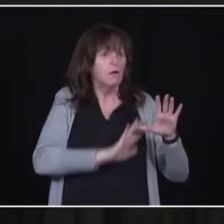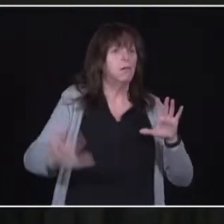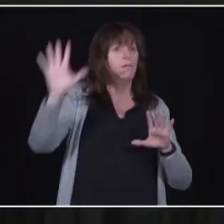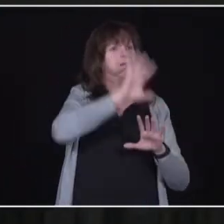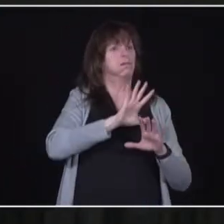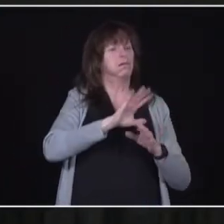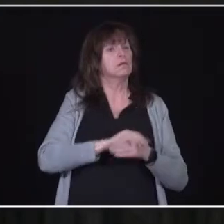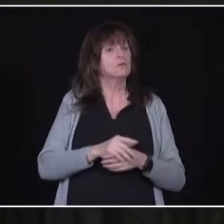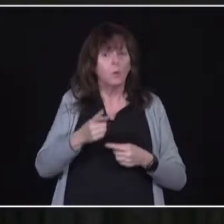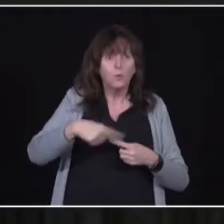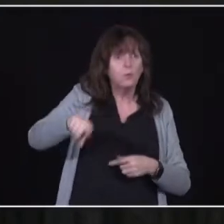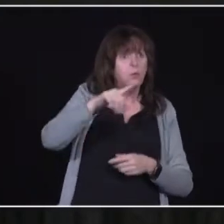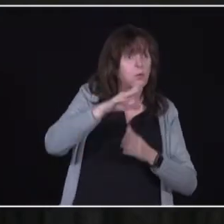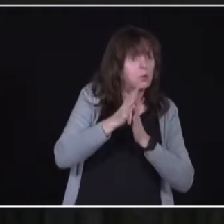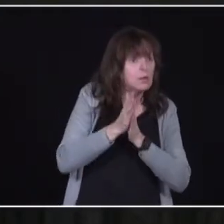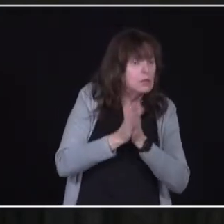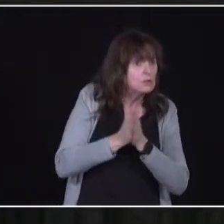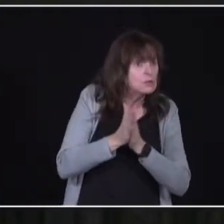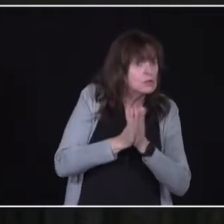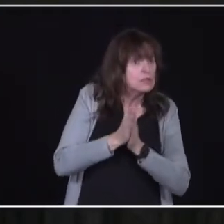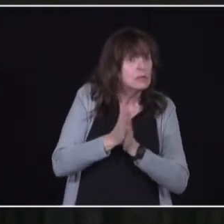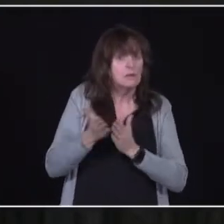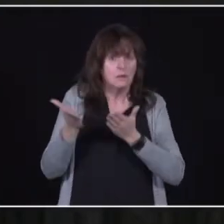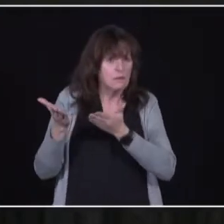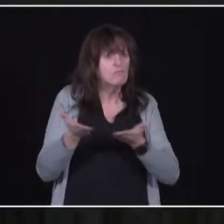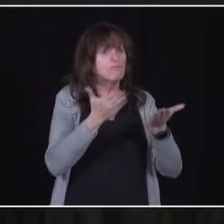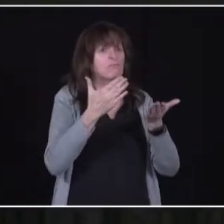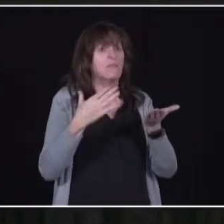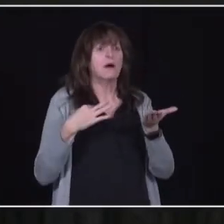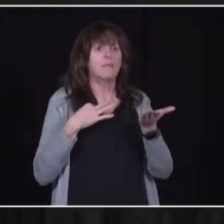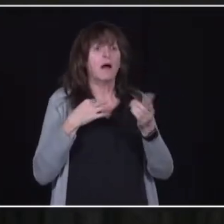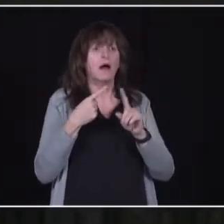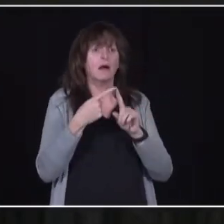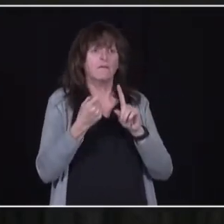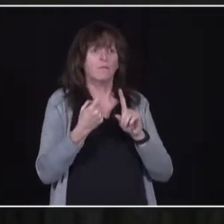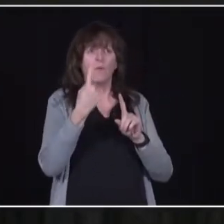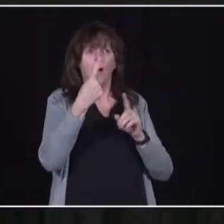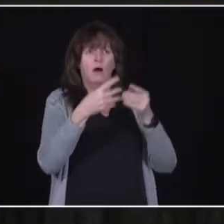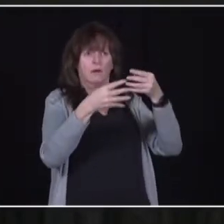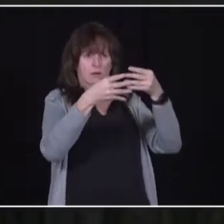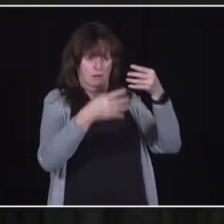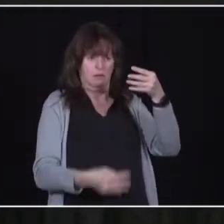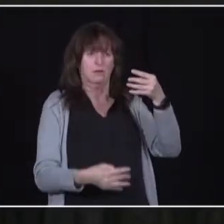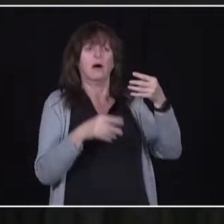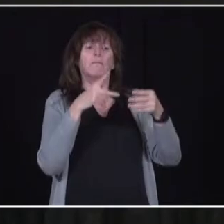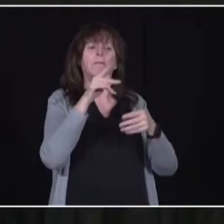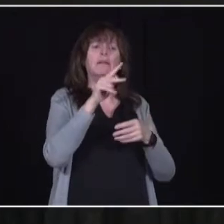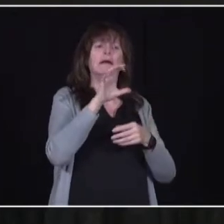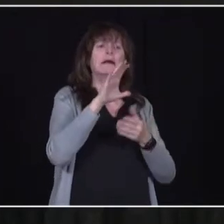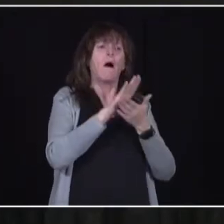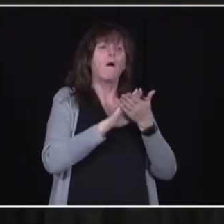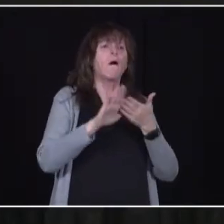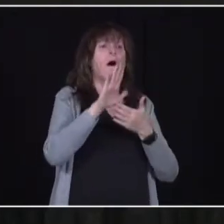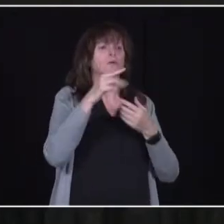interested in our province to apply for this training through one of your local public colleges once enrolment opens in March.